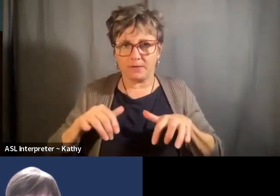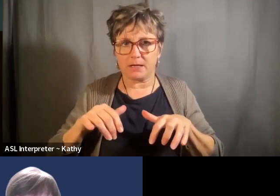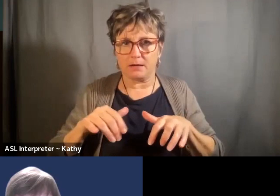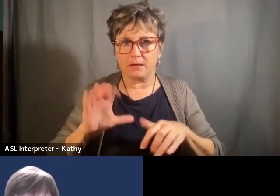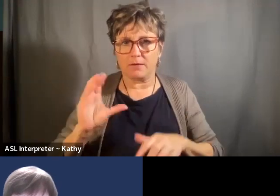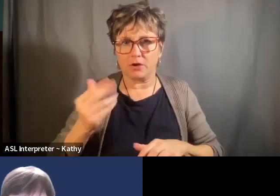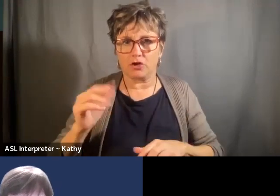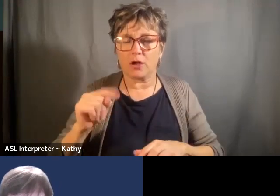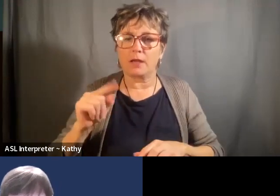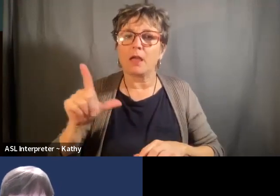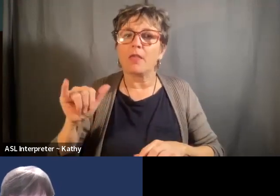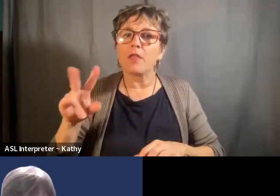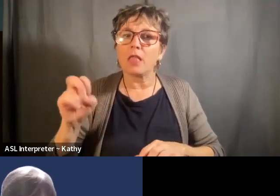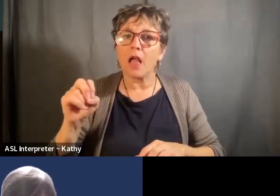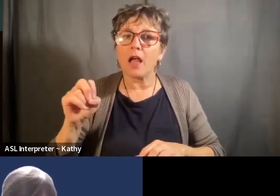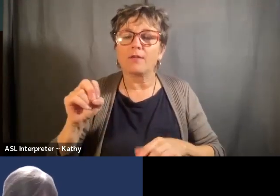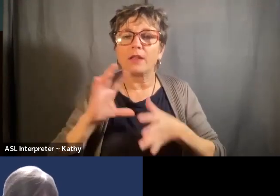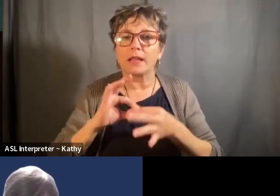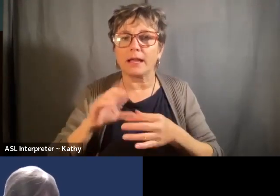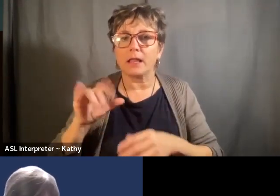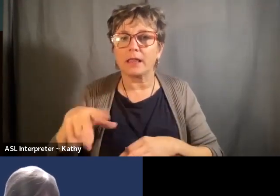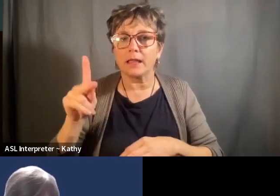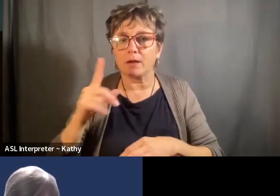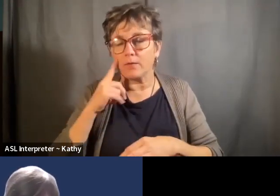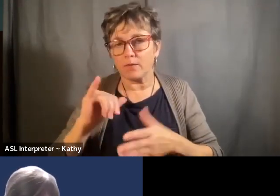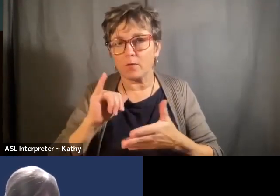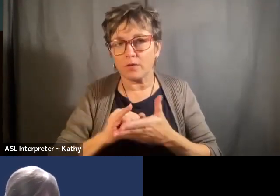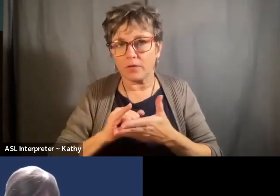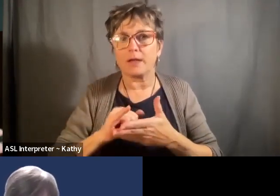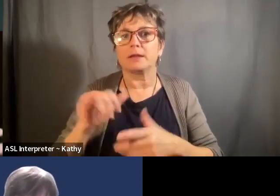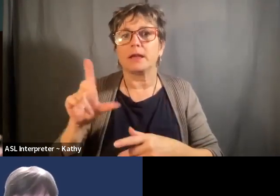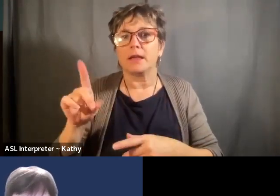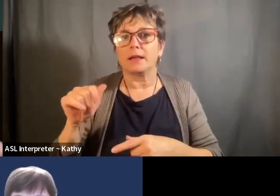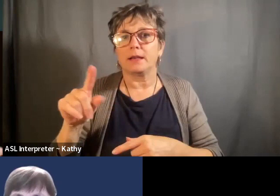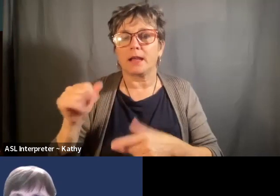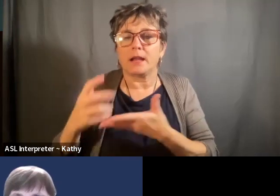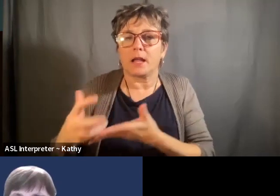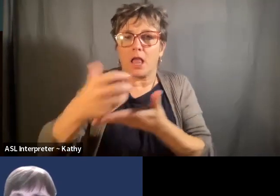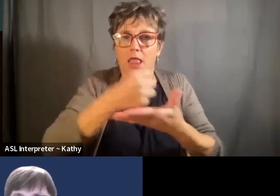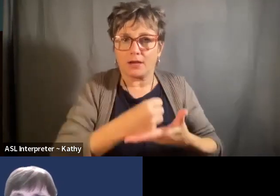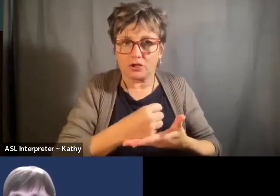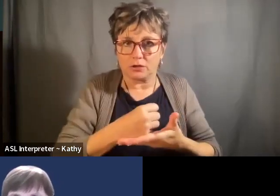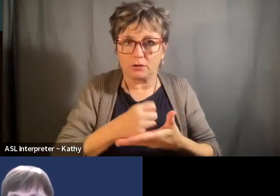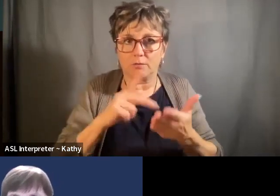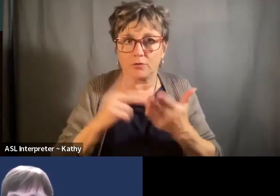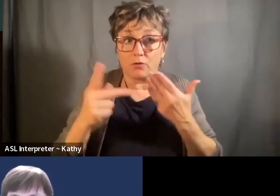the Usher Syndrome Data Collection Program. This is the program, this is the platform so we're looking for, you know, this is where you enter